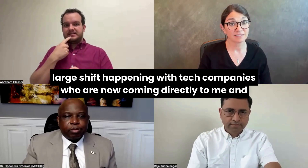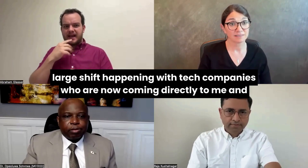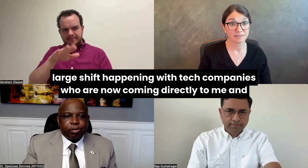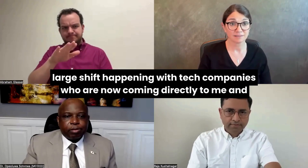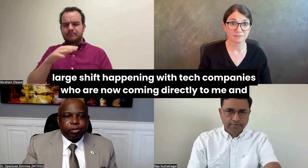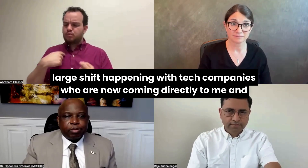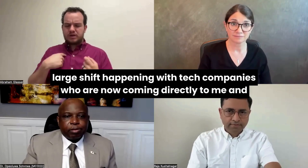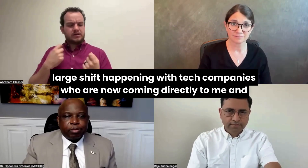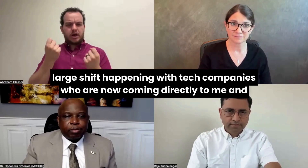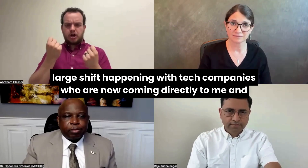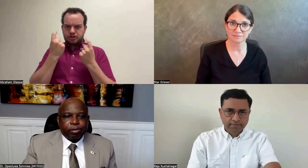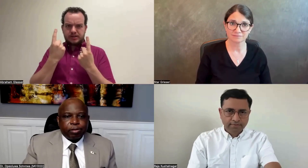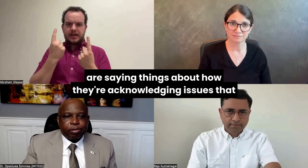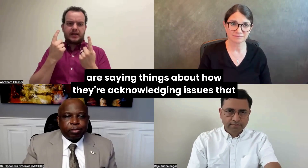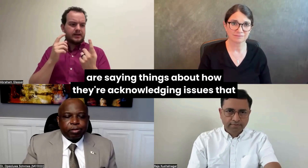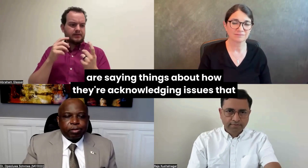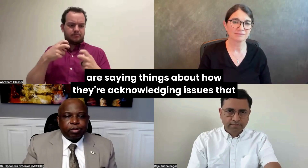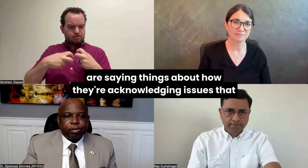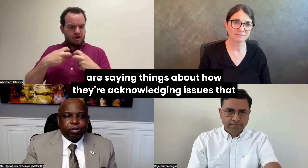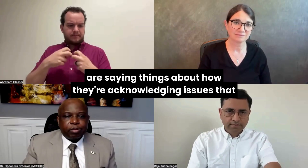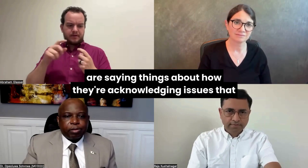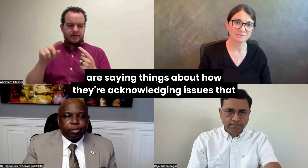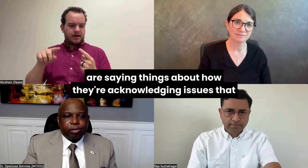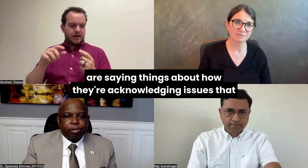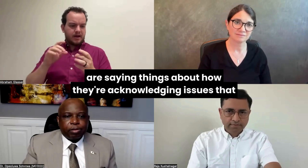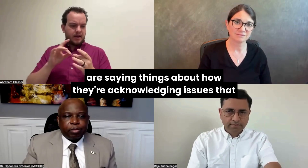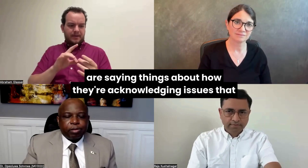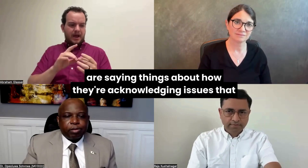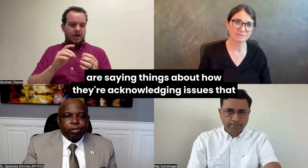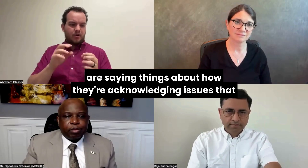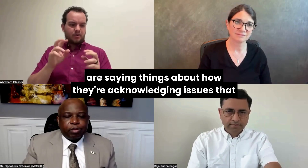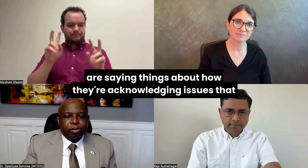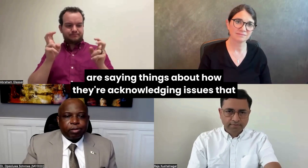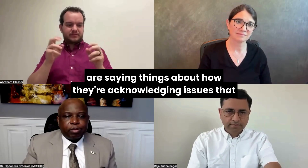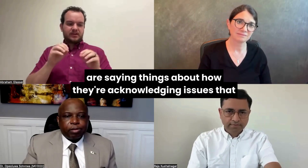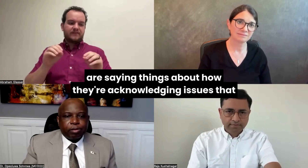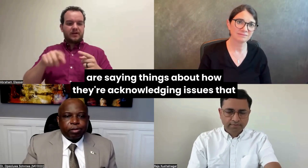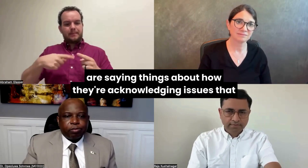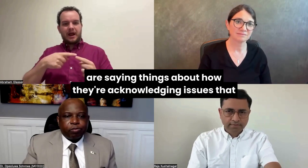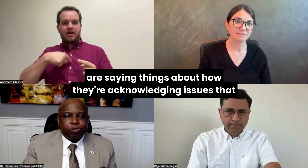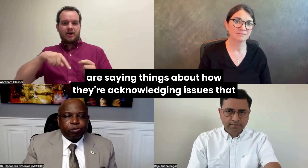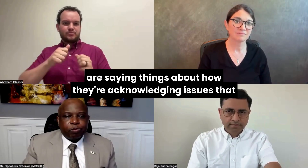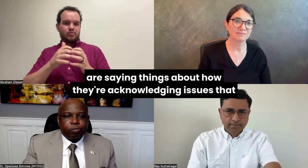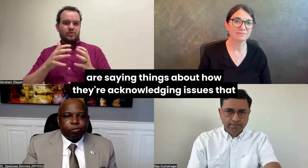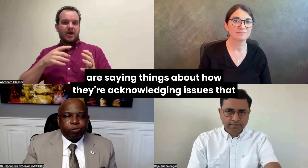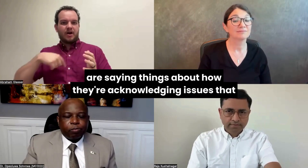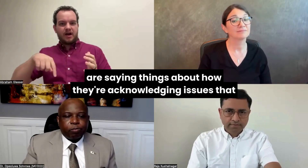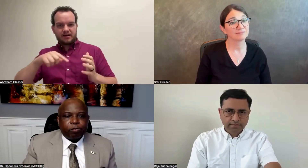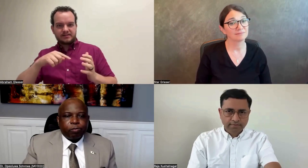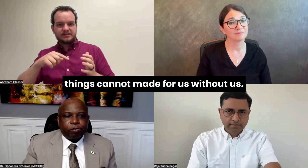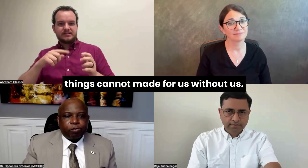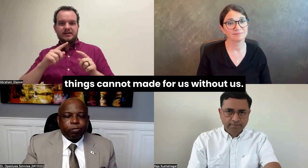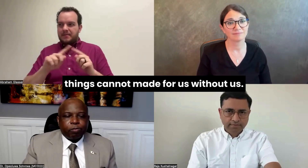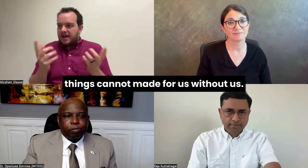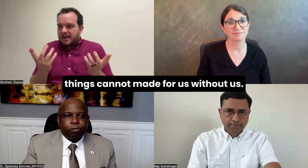are saying things about how they're acknowledging issues that things cannot made for us without us.